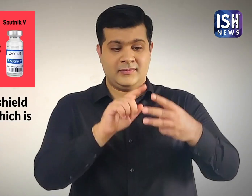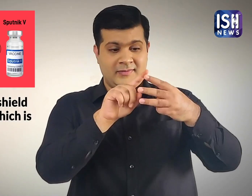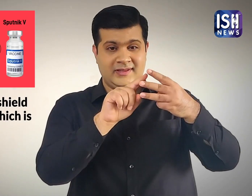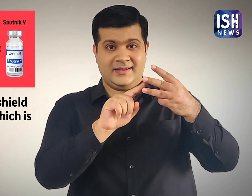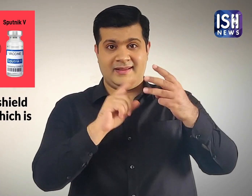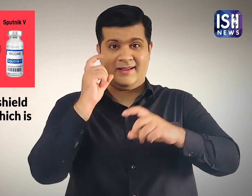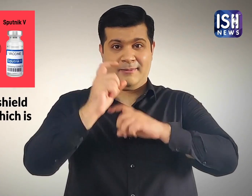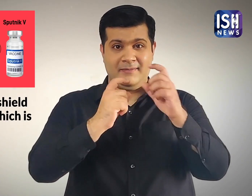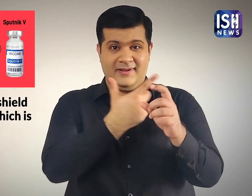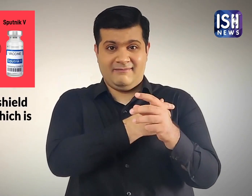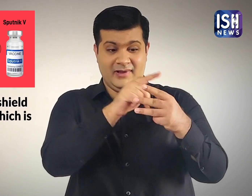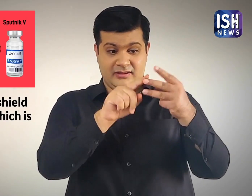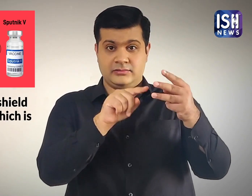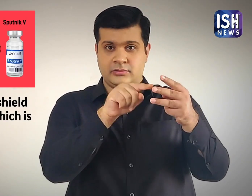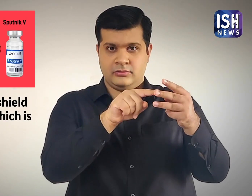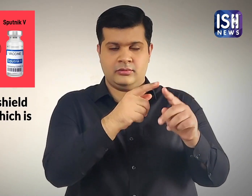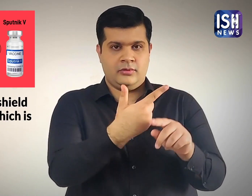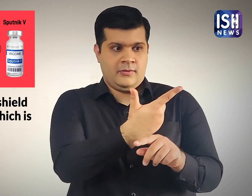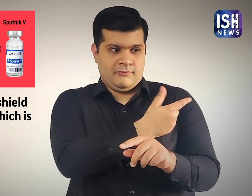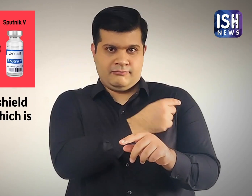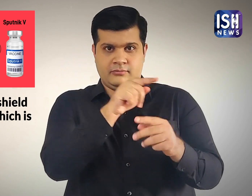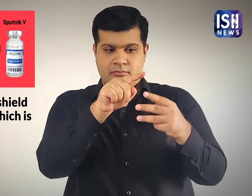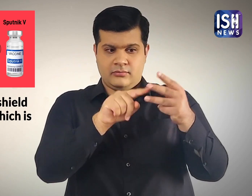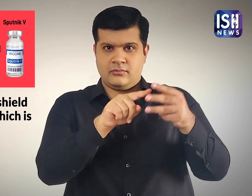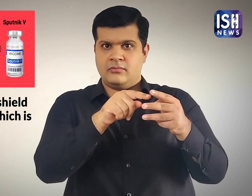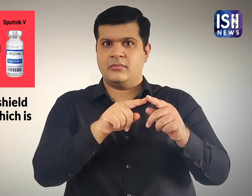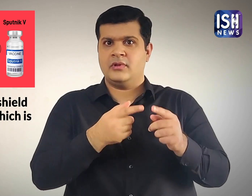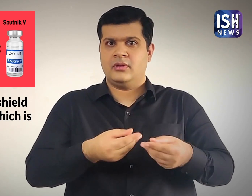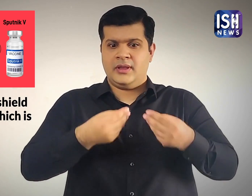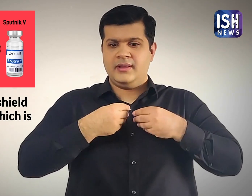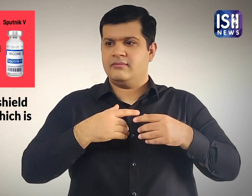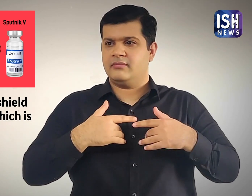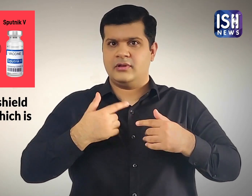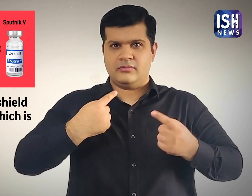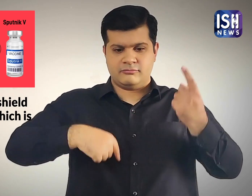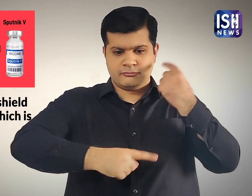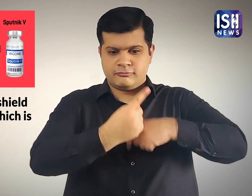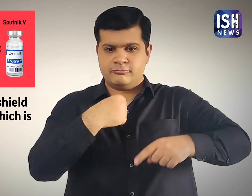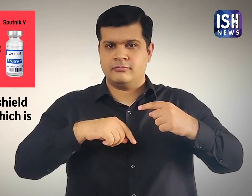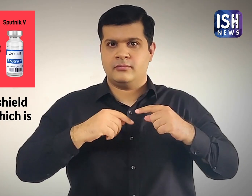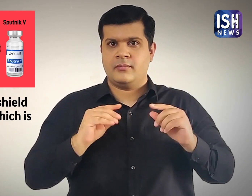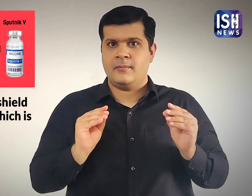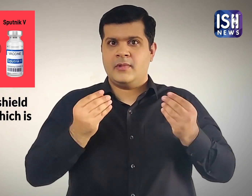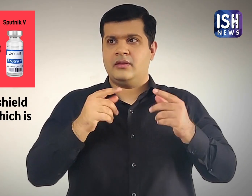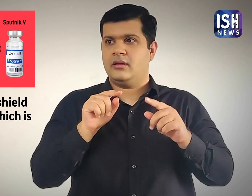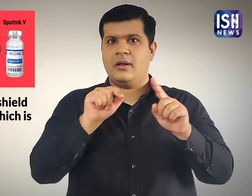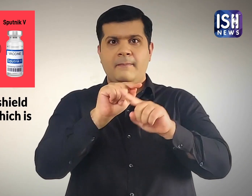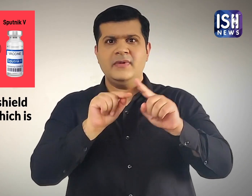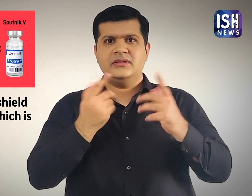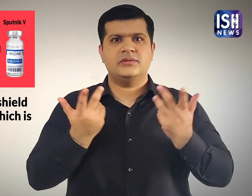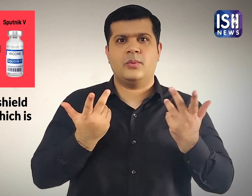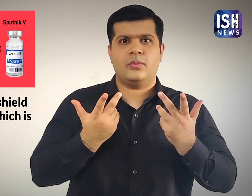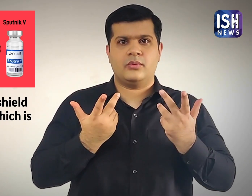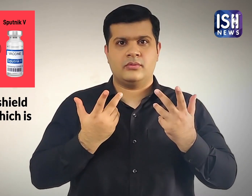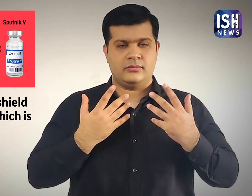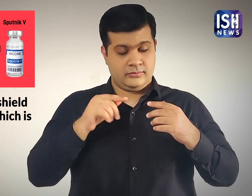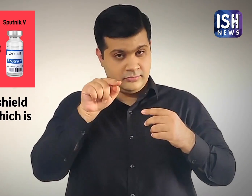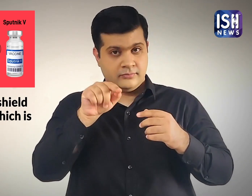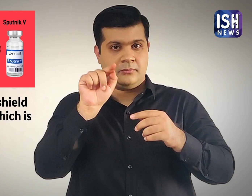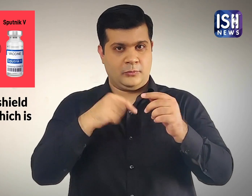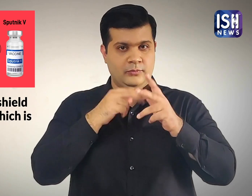3. Efficacy percentage of the vaccines.